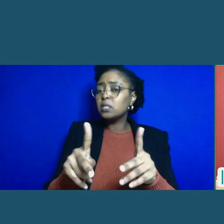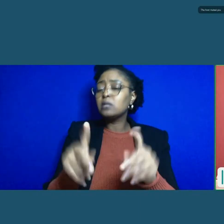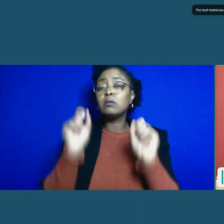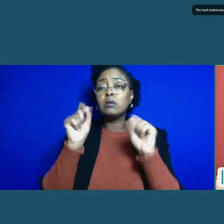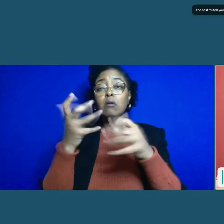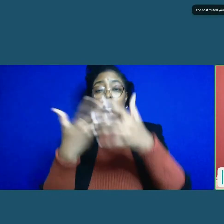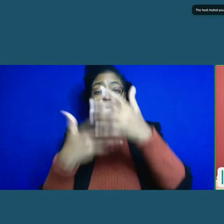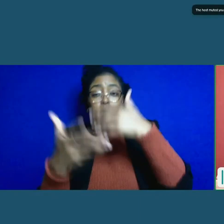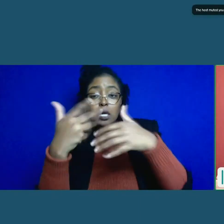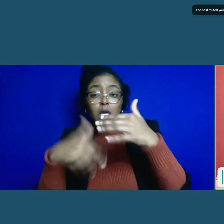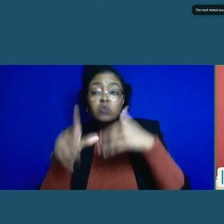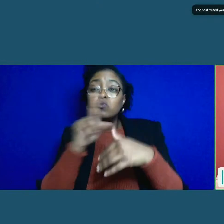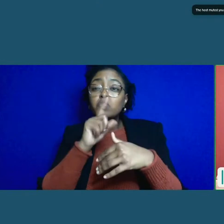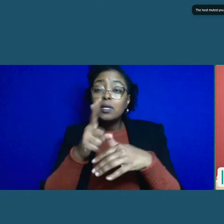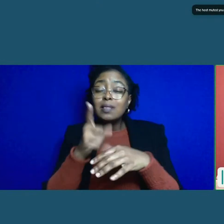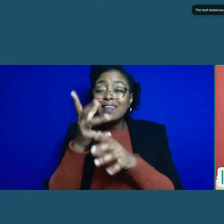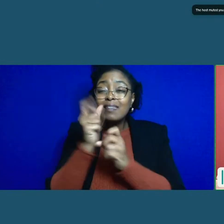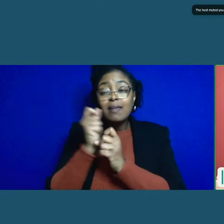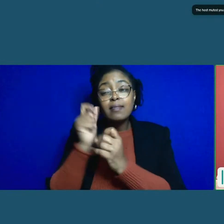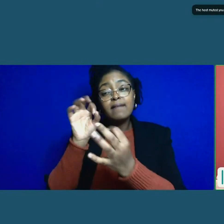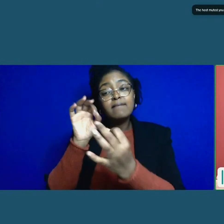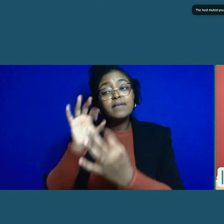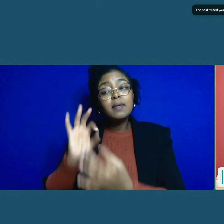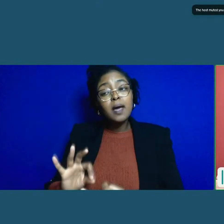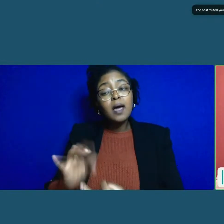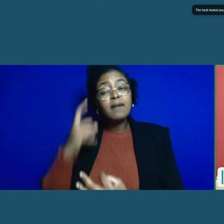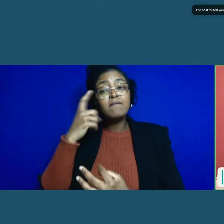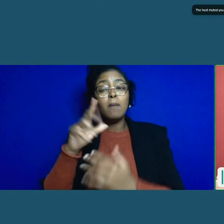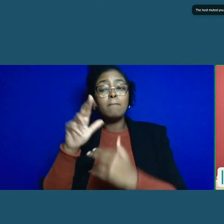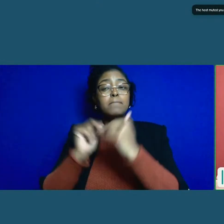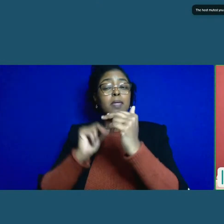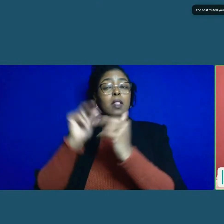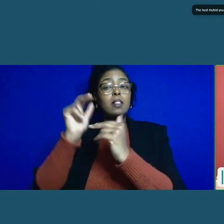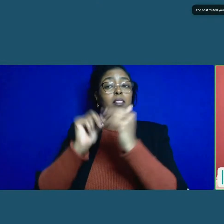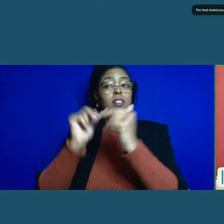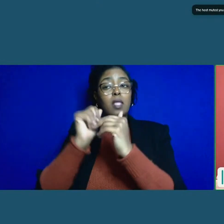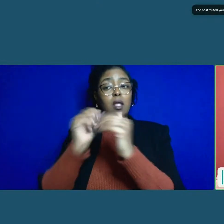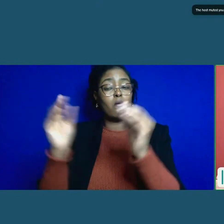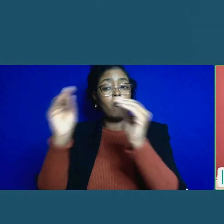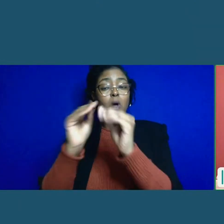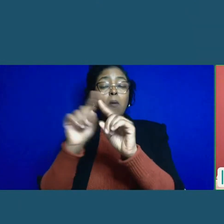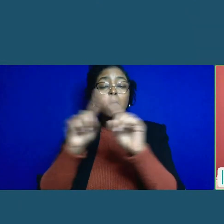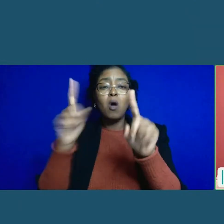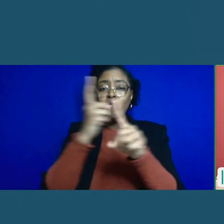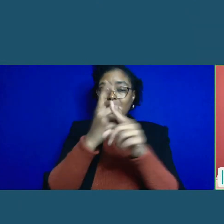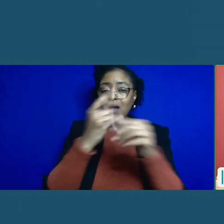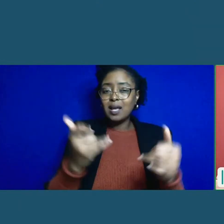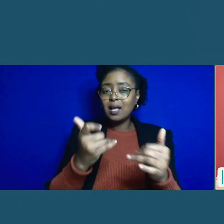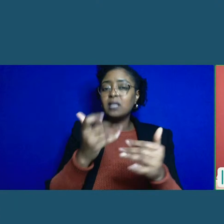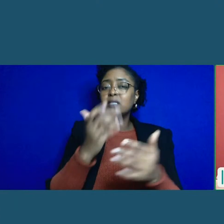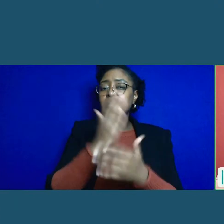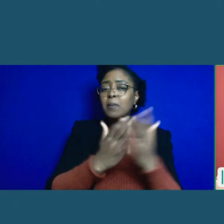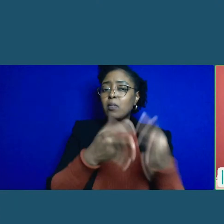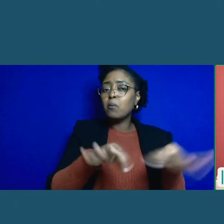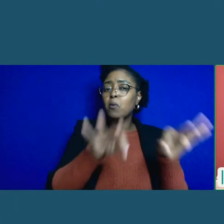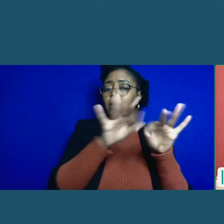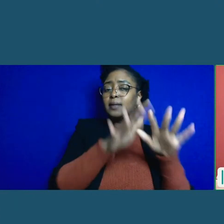stop at this point, Mr Hall talked about just the opportunity to be able to engage and really get the feedback in